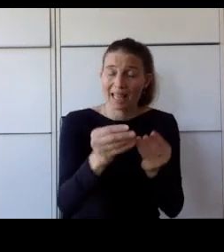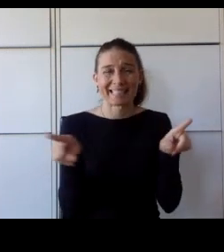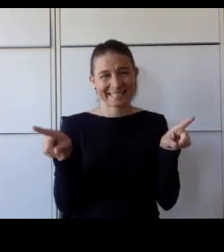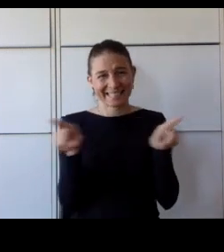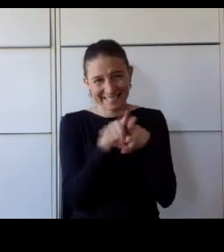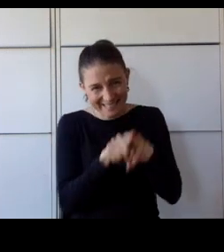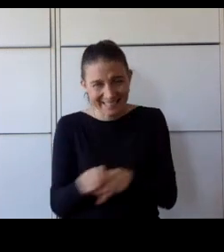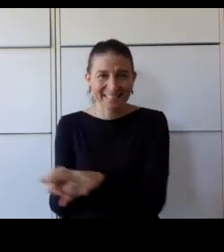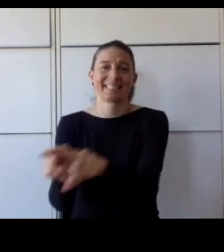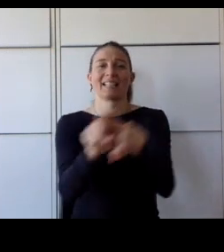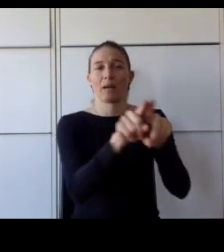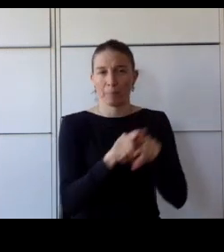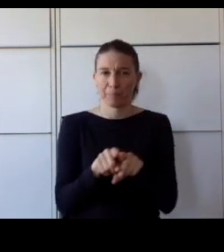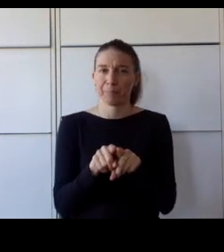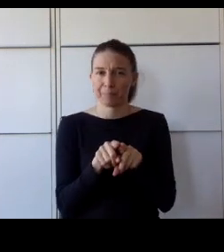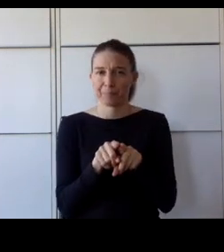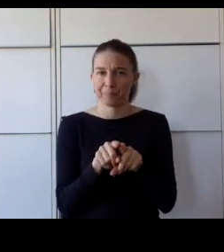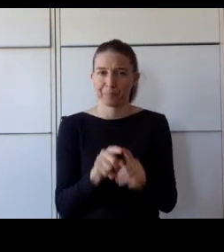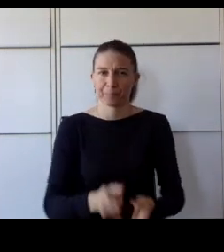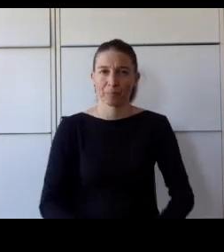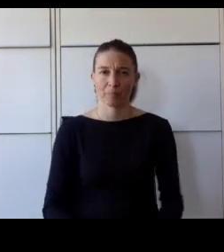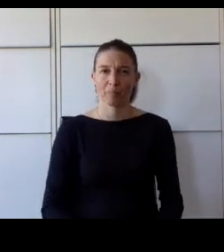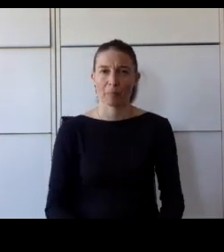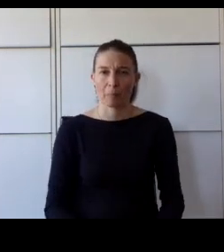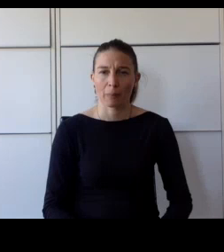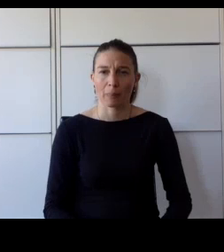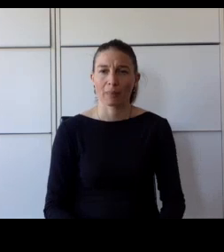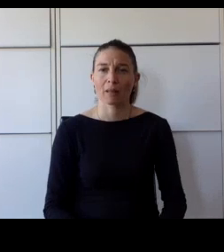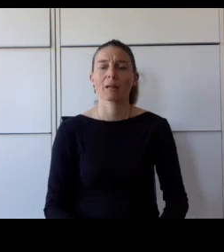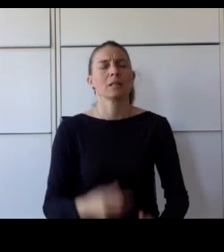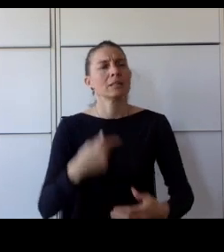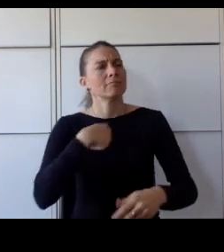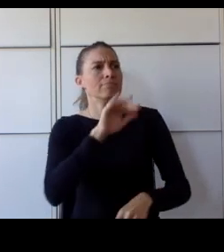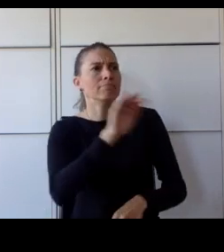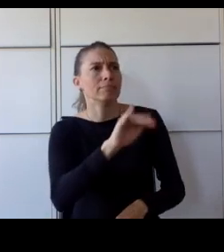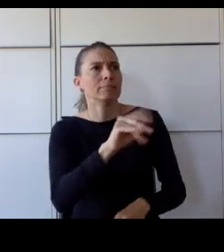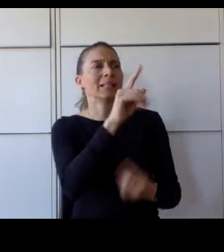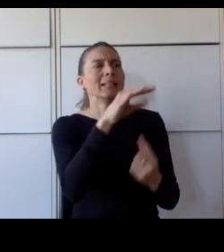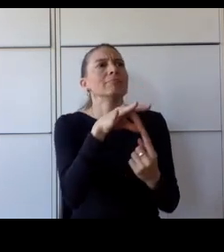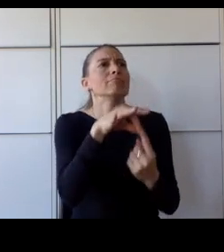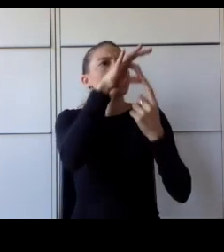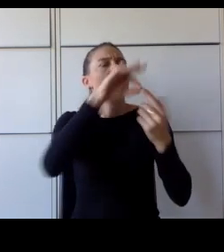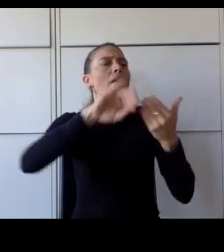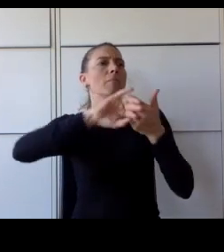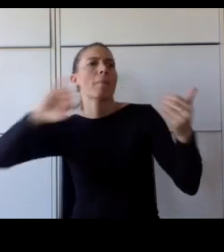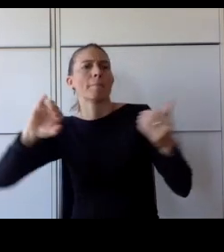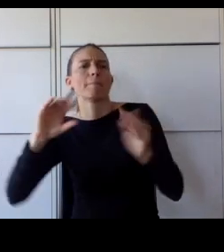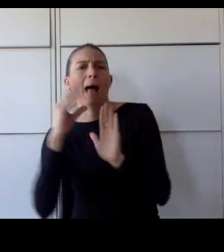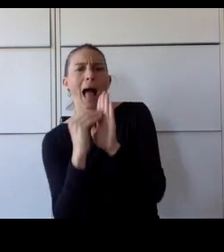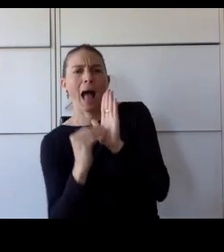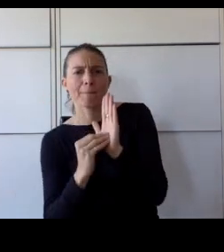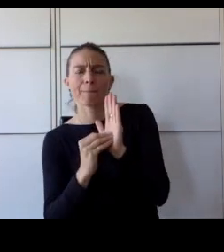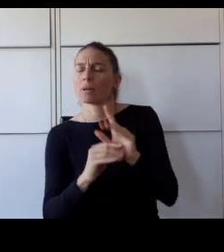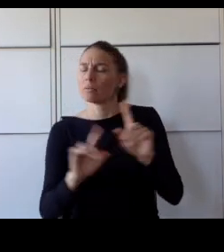that we aren't calling for special apps or special solutions just for persons with disabilities, those special services,